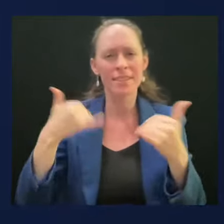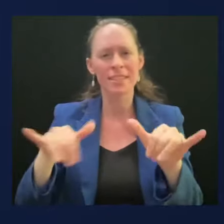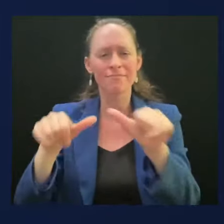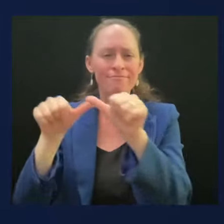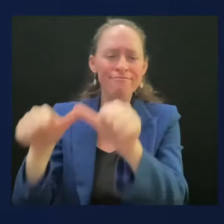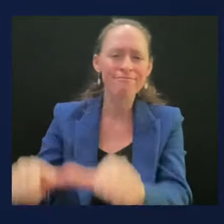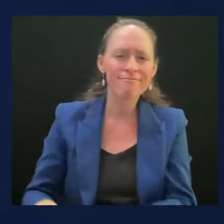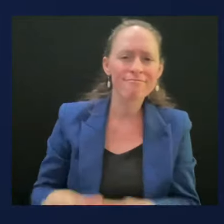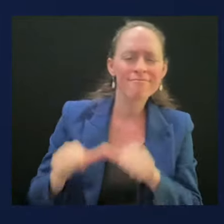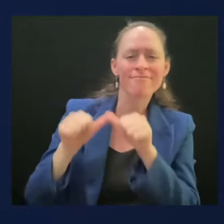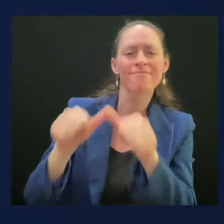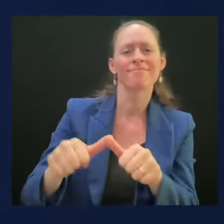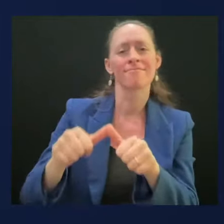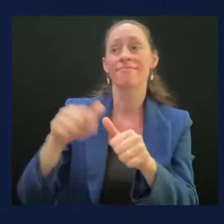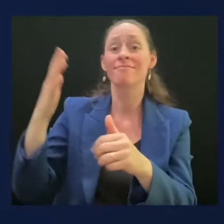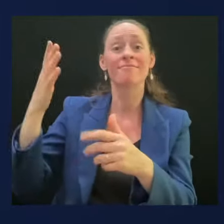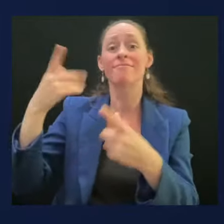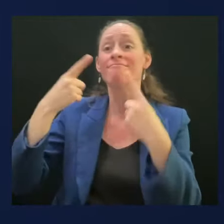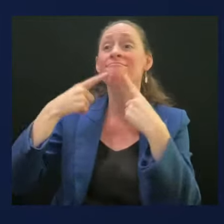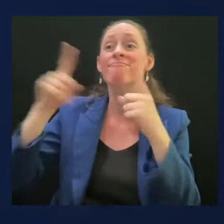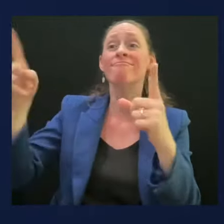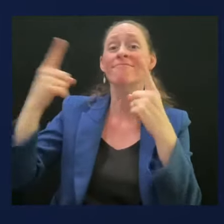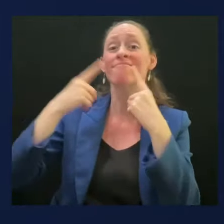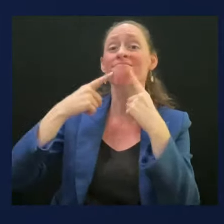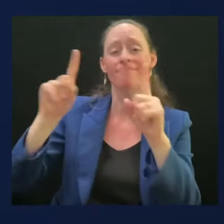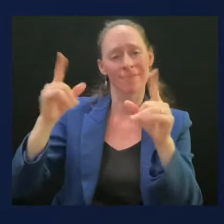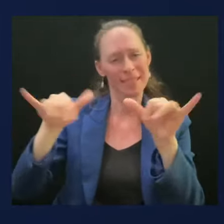along with all those around this nation, I call upon you to help us